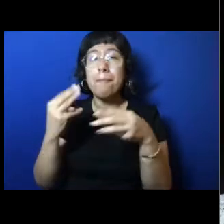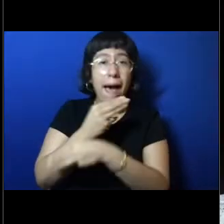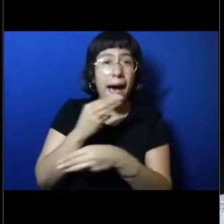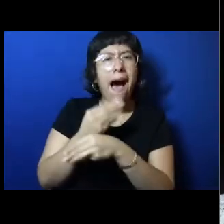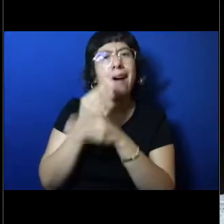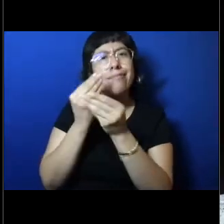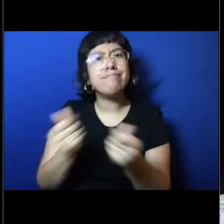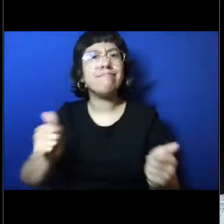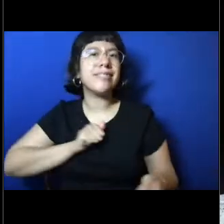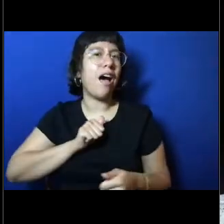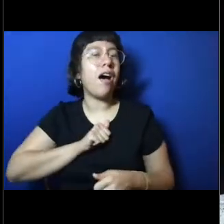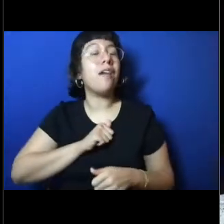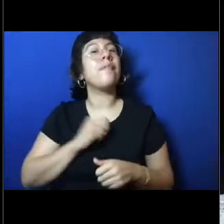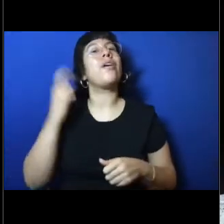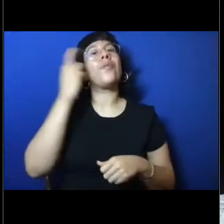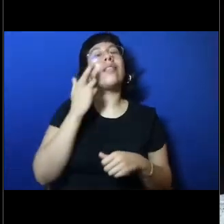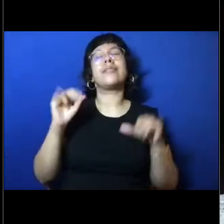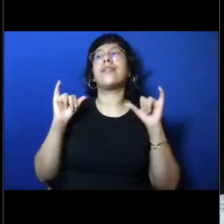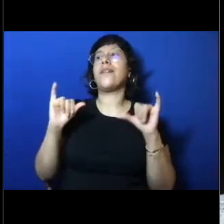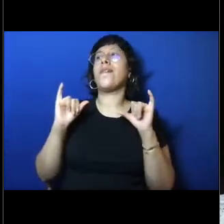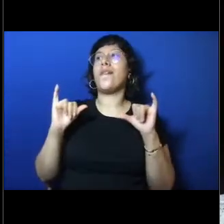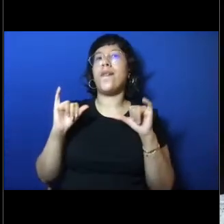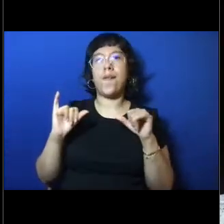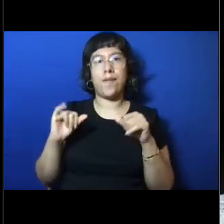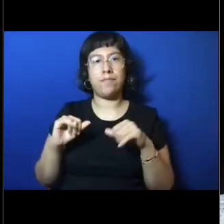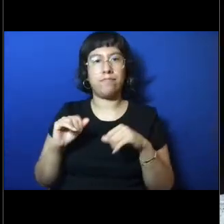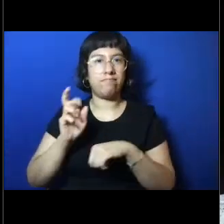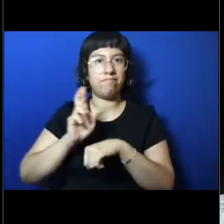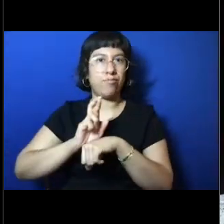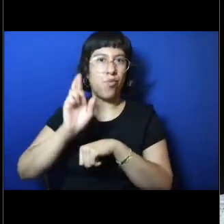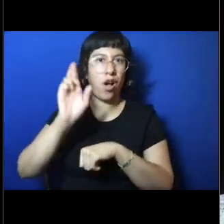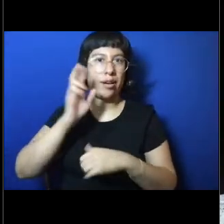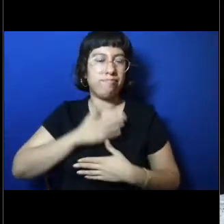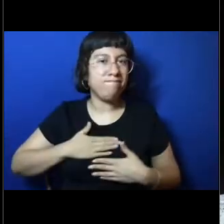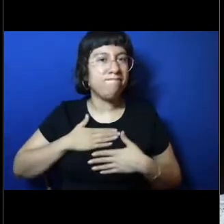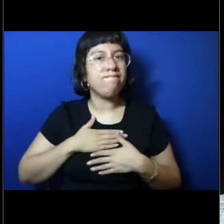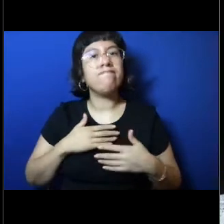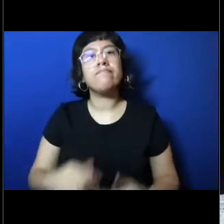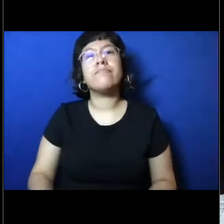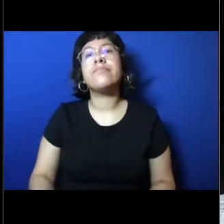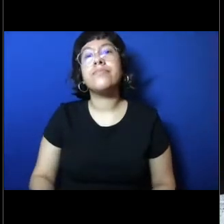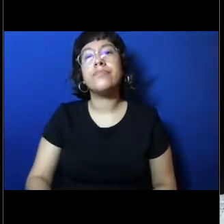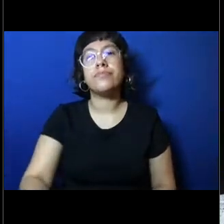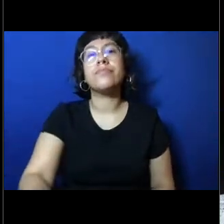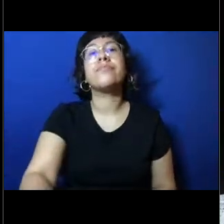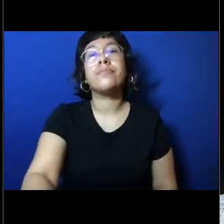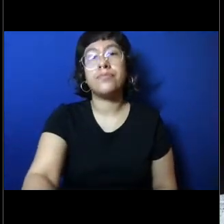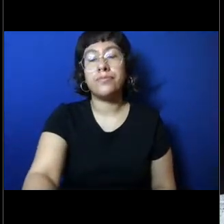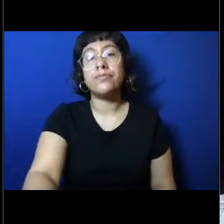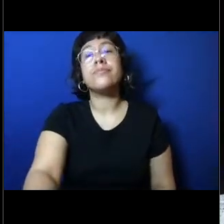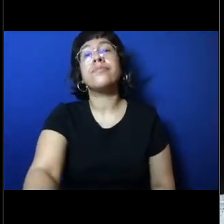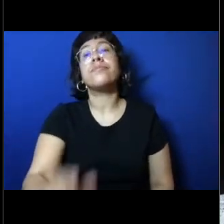I didn't realize it at the time rocketry. I went to school to be an engineer, and then I came out with an electrical engineering degree.